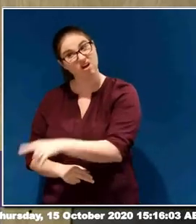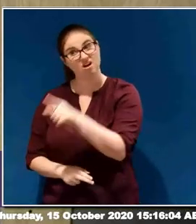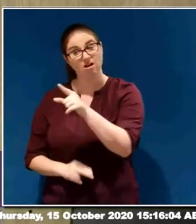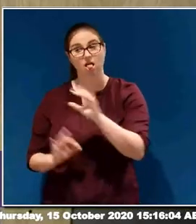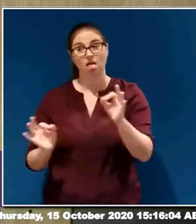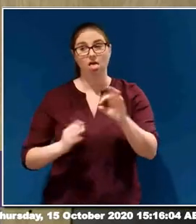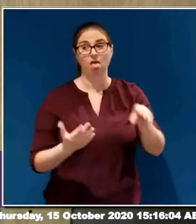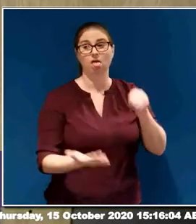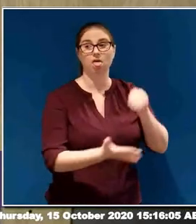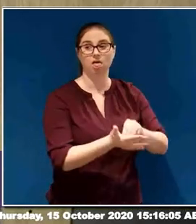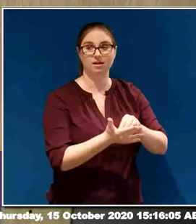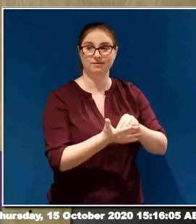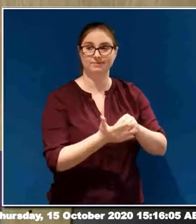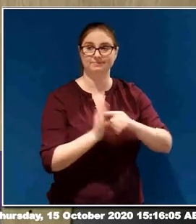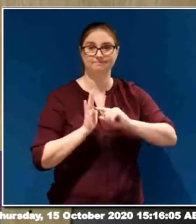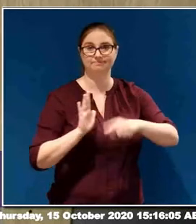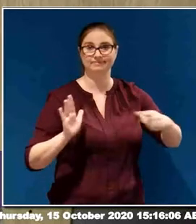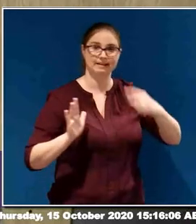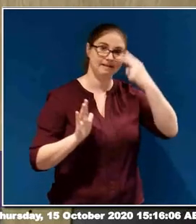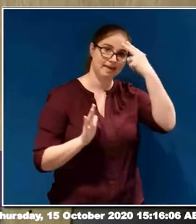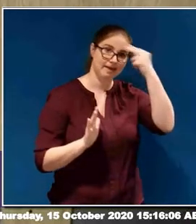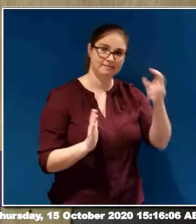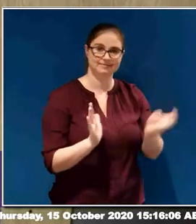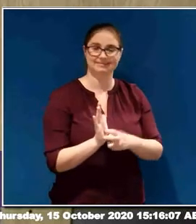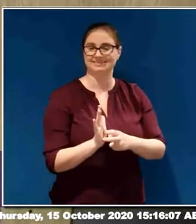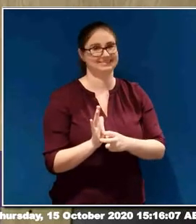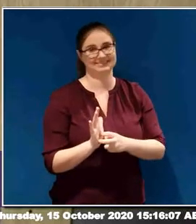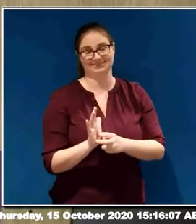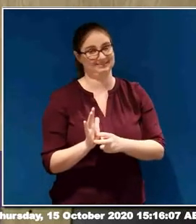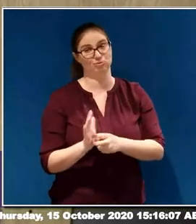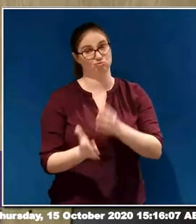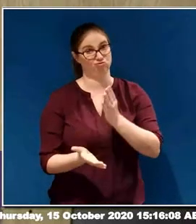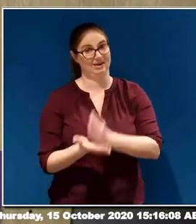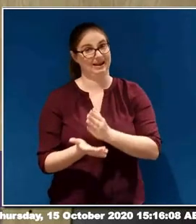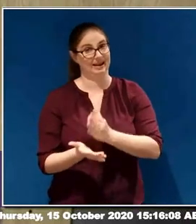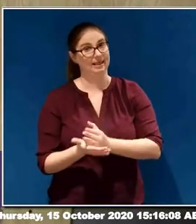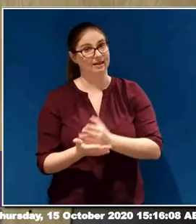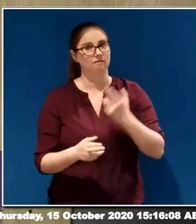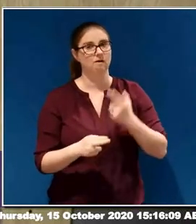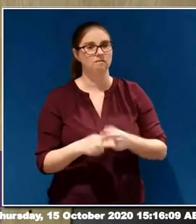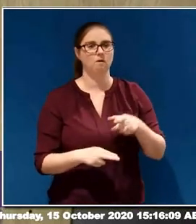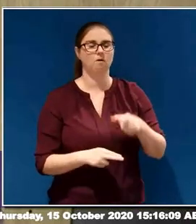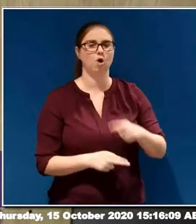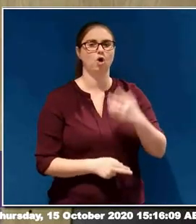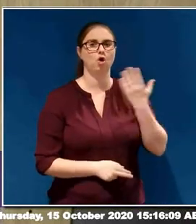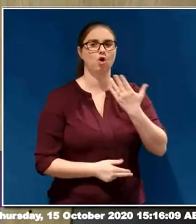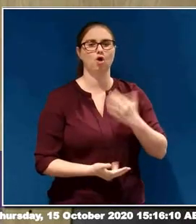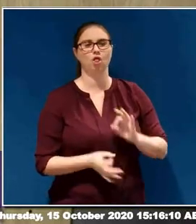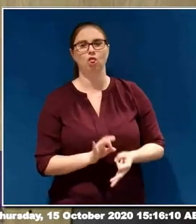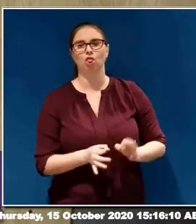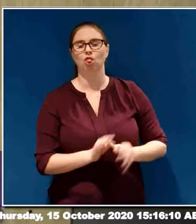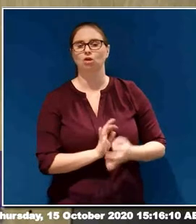school's exclusionary record and so that that information doesn't leak up. OK.